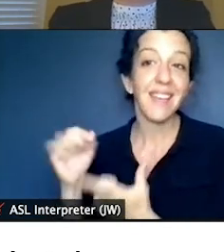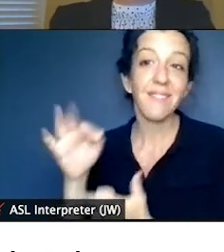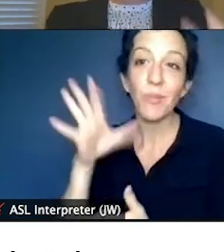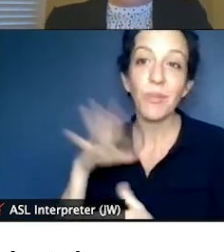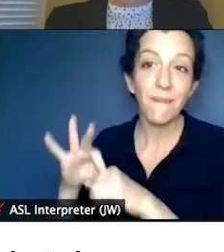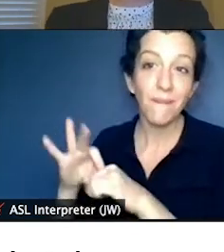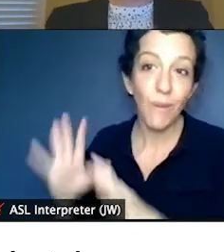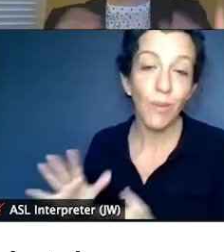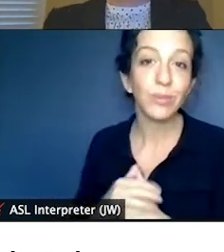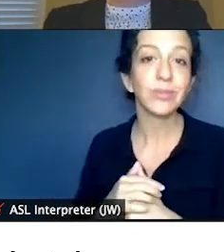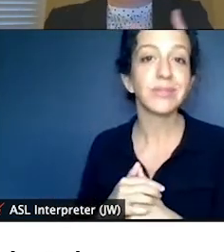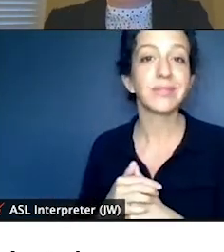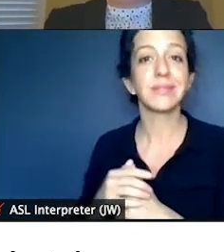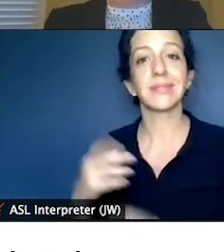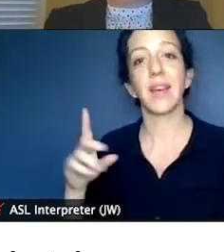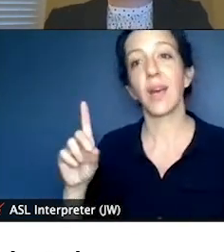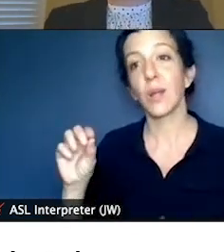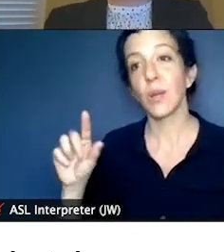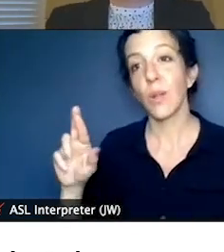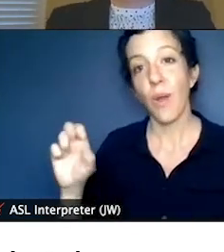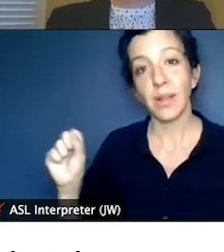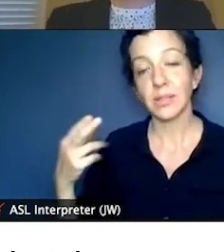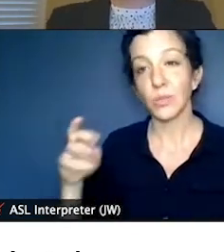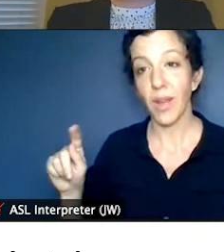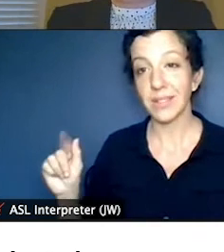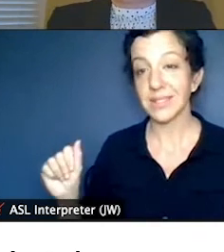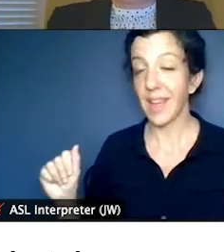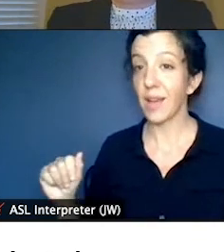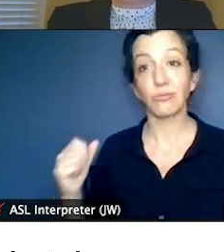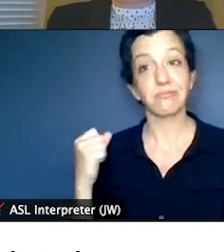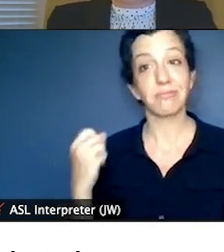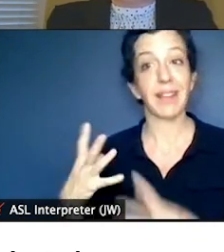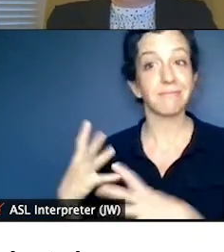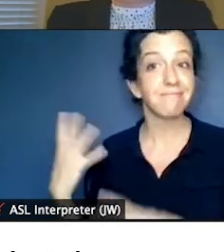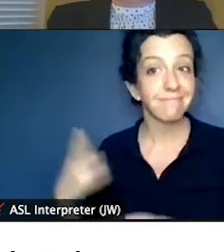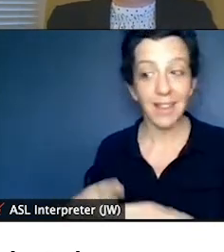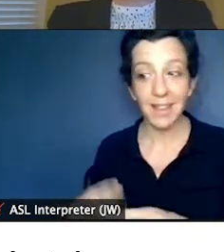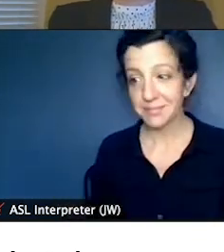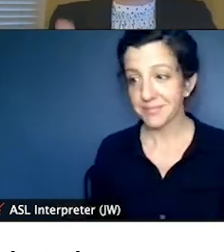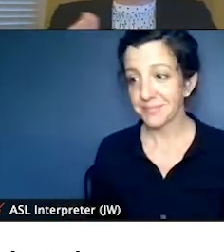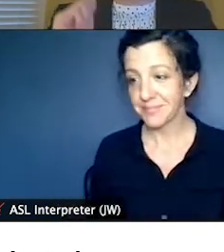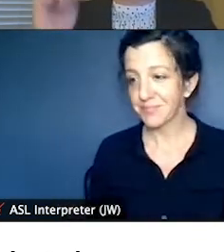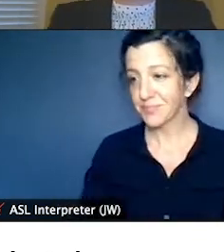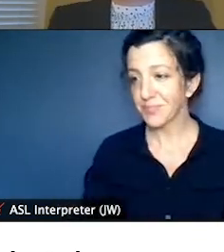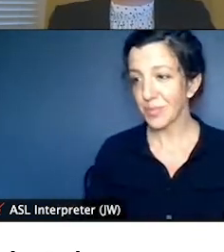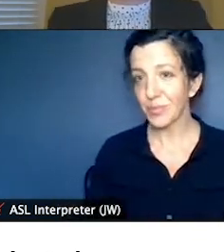For example, that you're promising to appear in court at future dates, et cetera. When individuals are paying cash bail, there are kind